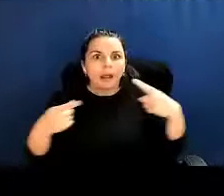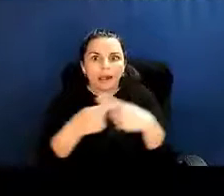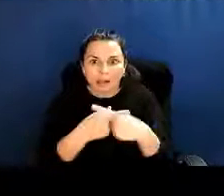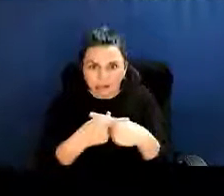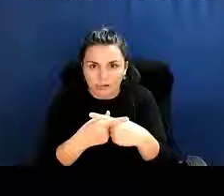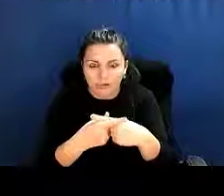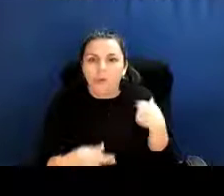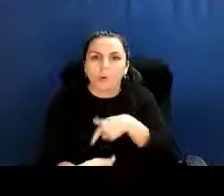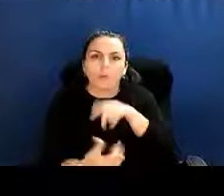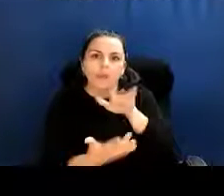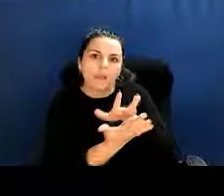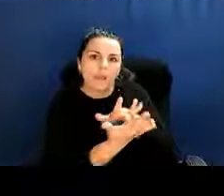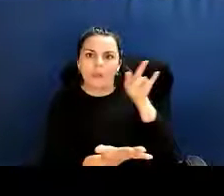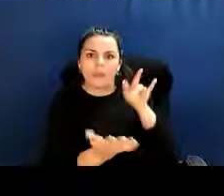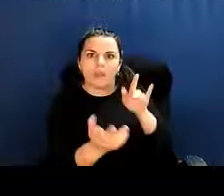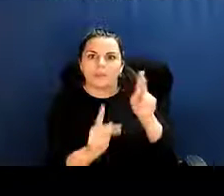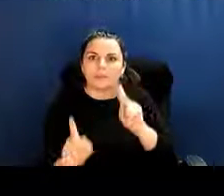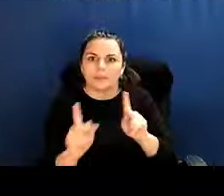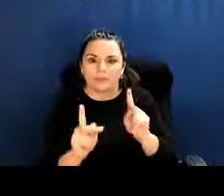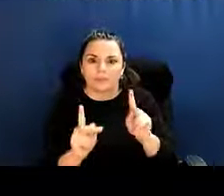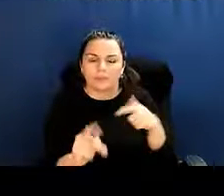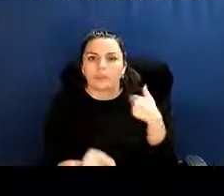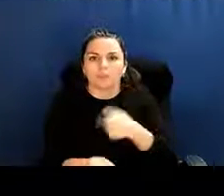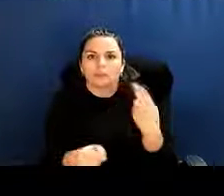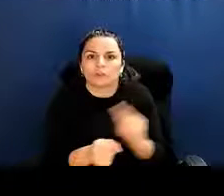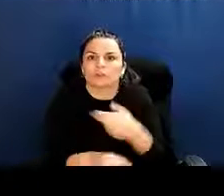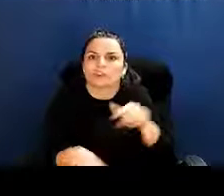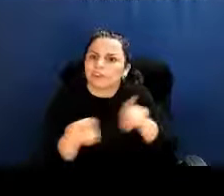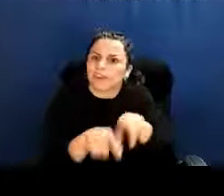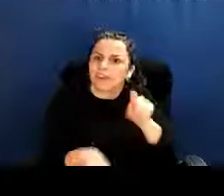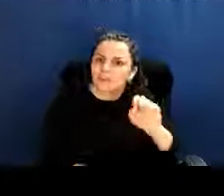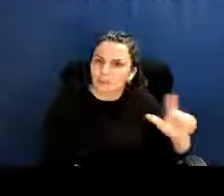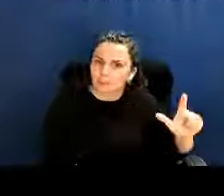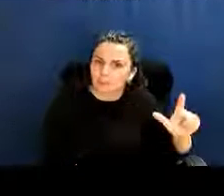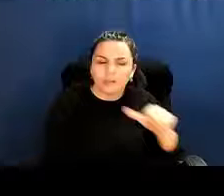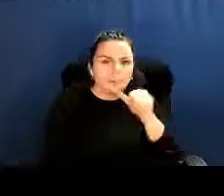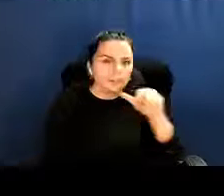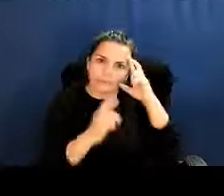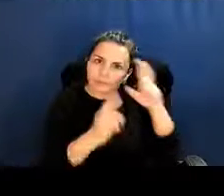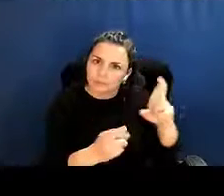really merely as our tool towards a different end.